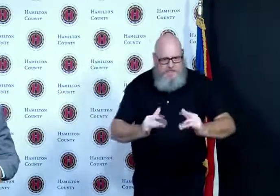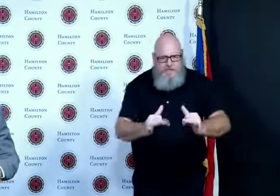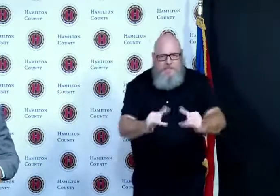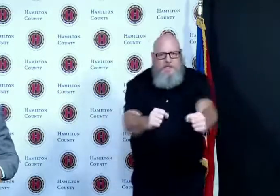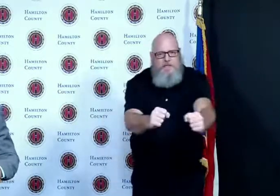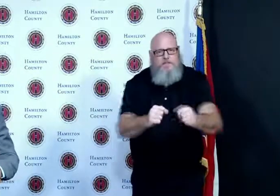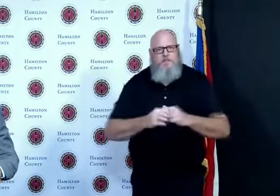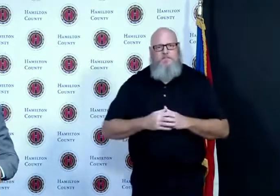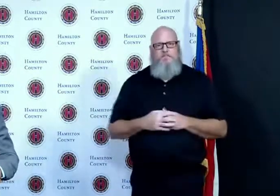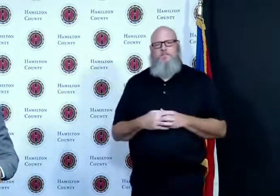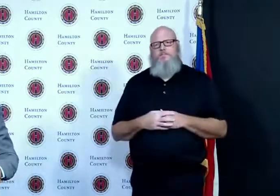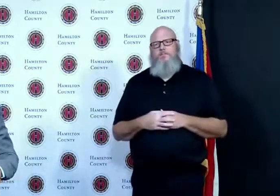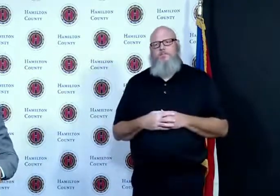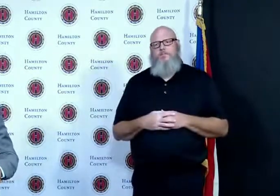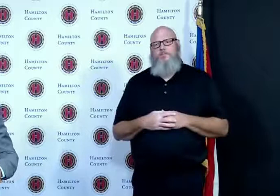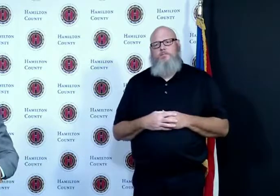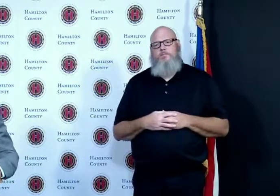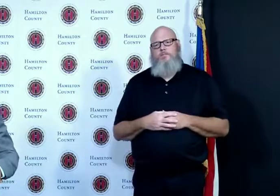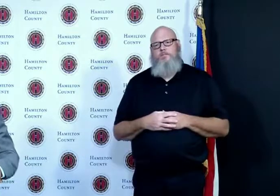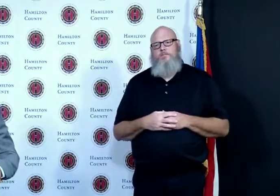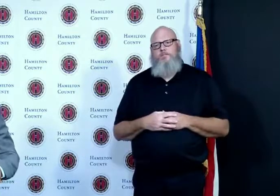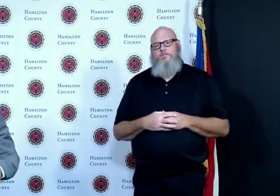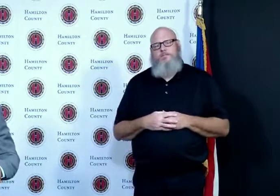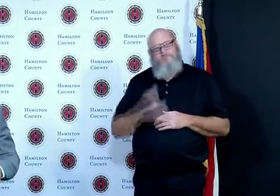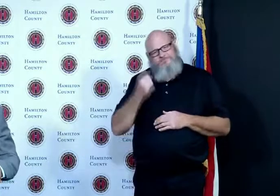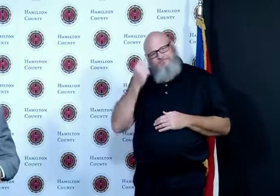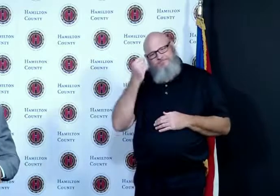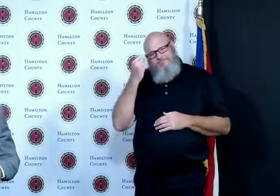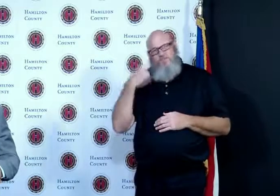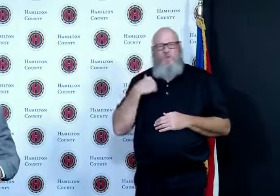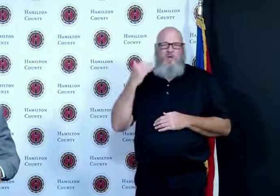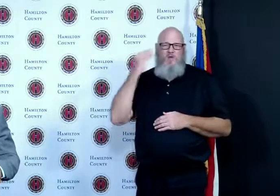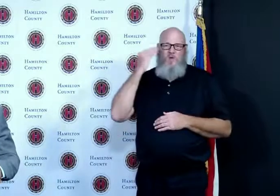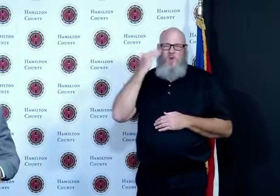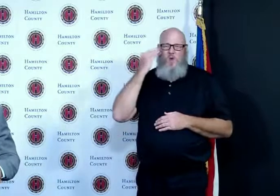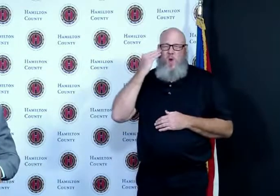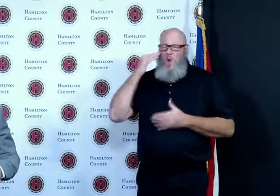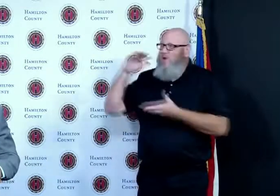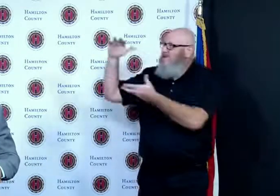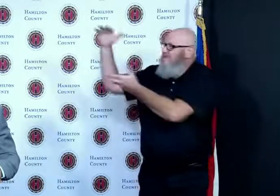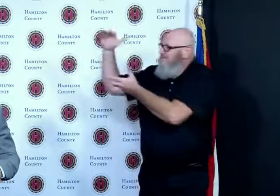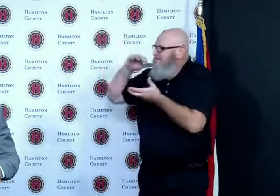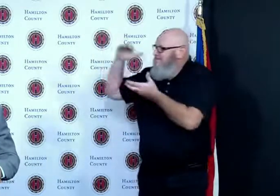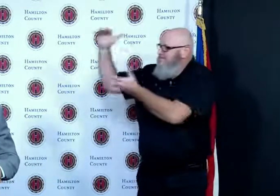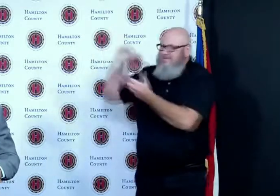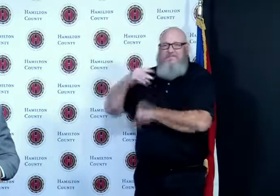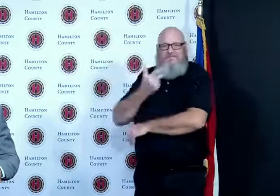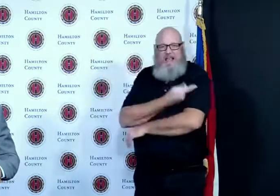of doses Public Health is averaging about 500 per week we know that it will take some time